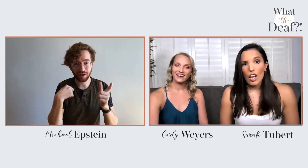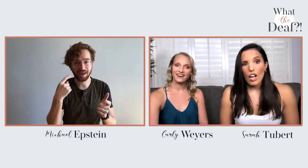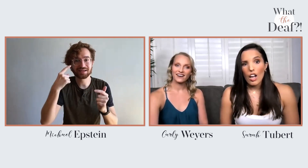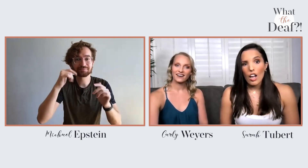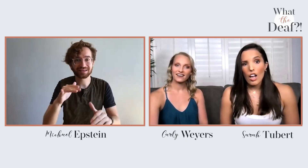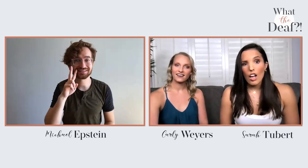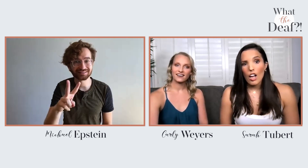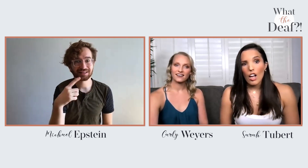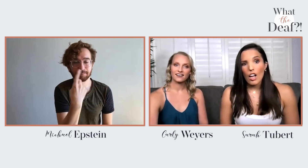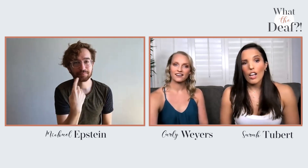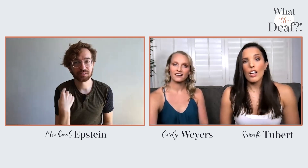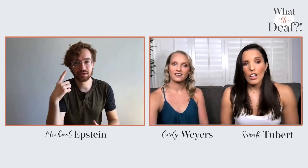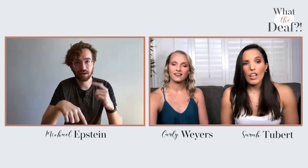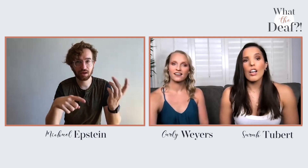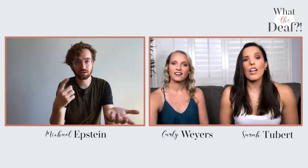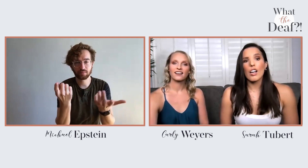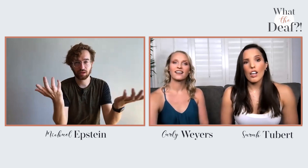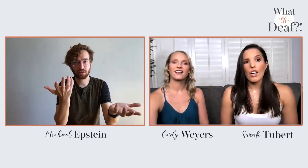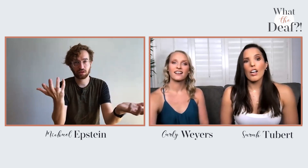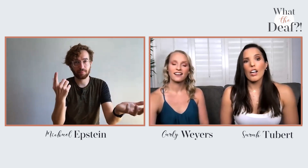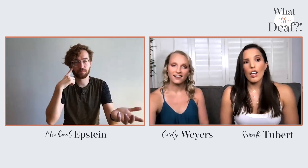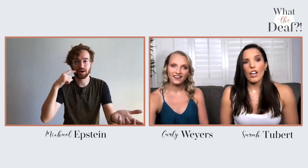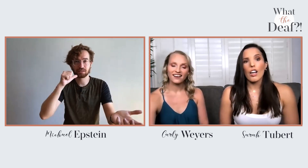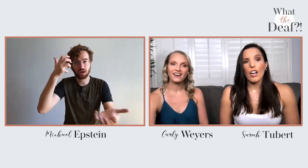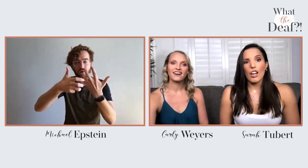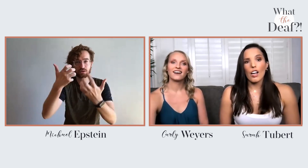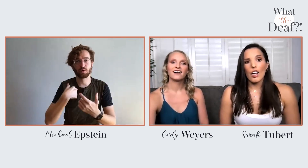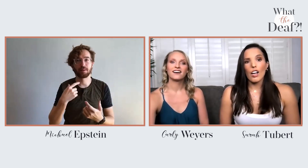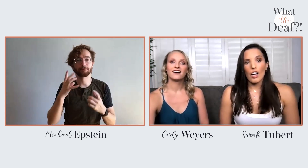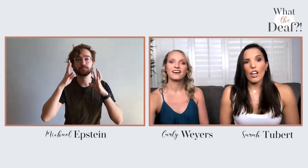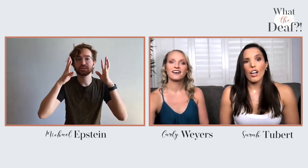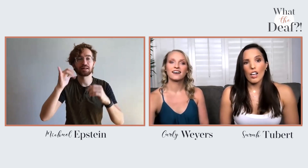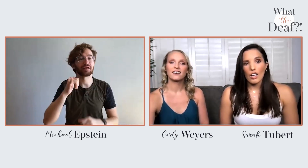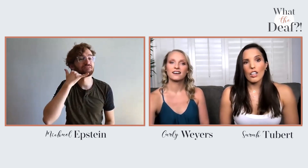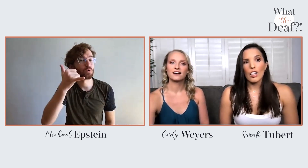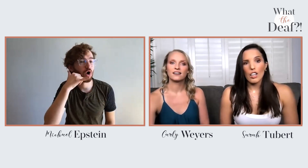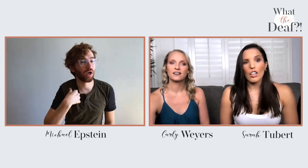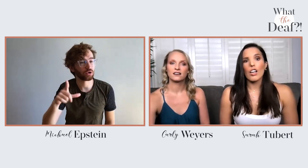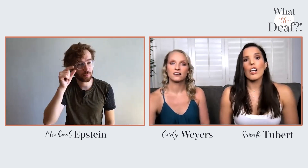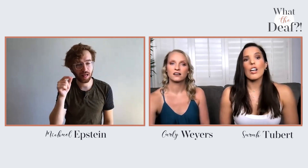I'm expecting to read your lips and I can't see them now and I'm not able to accommodate that. So I pretend like I'm talking on the phone.